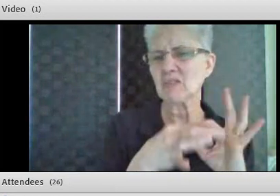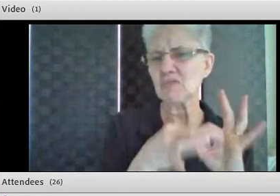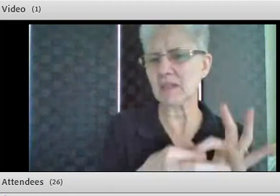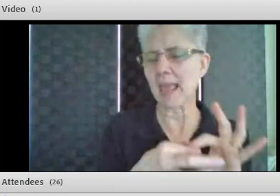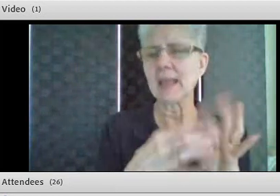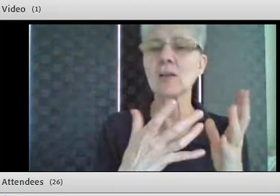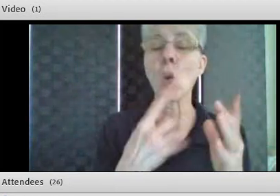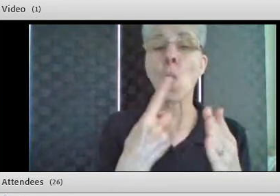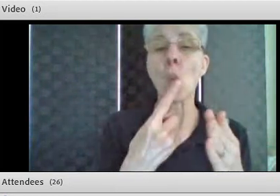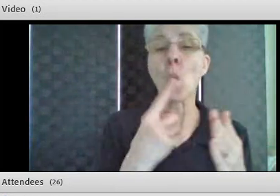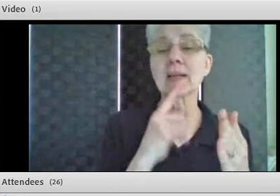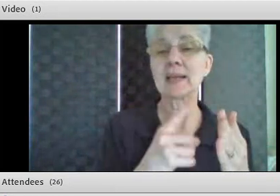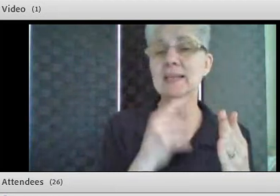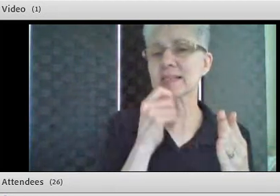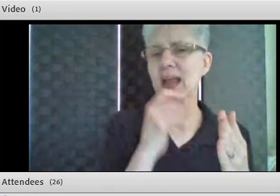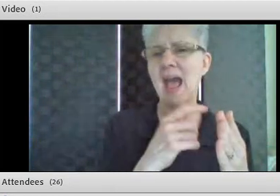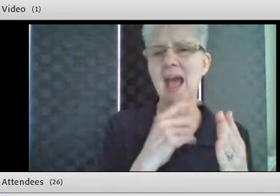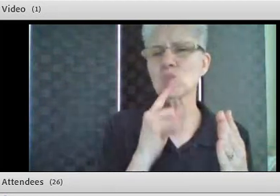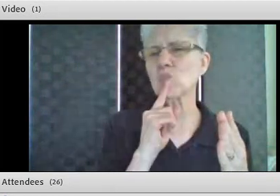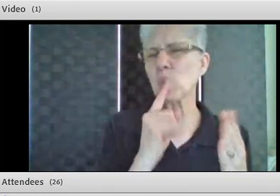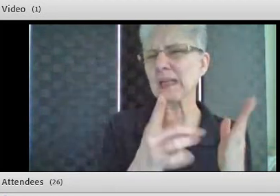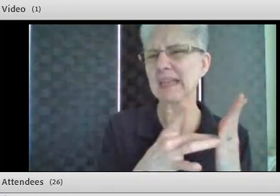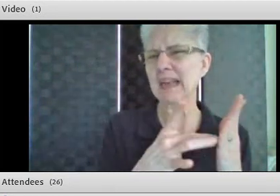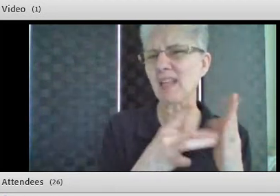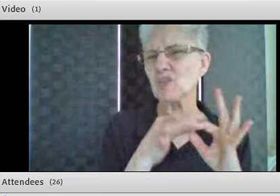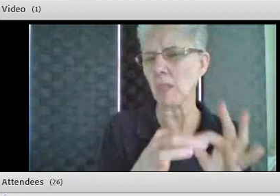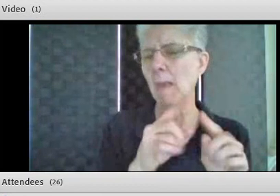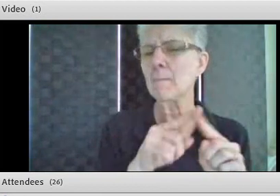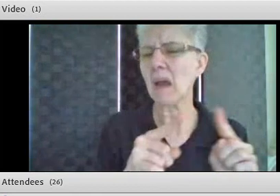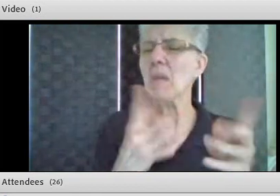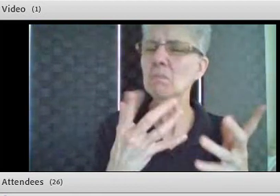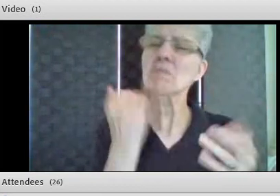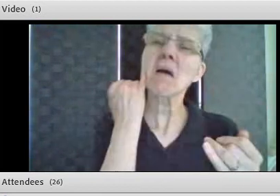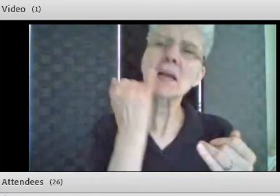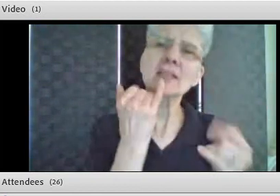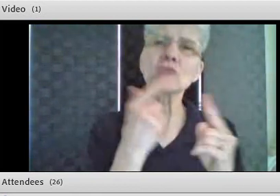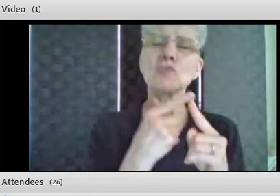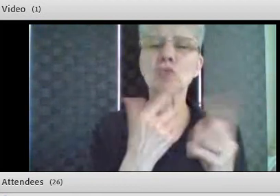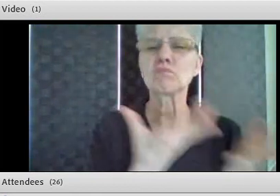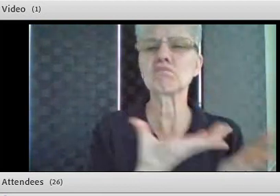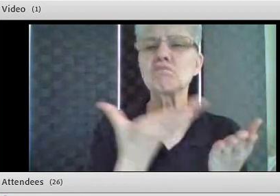is a few different specific ideas music-technology-related.